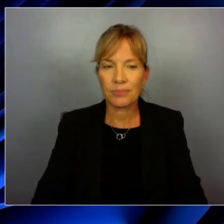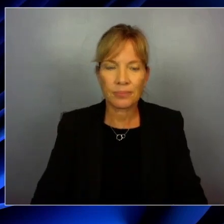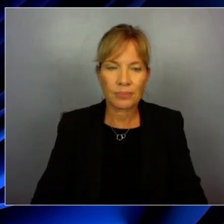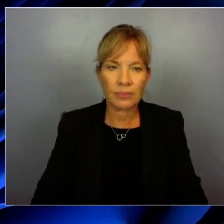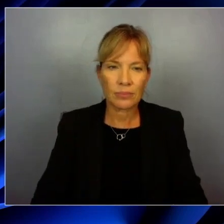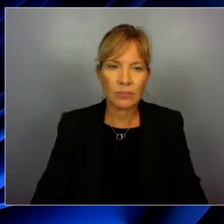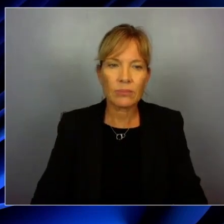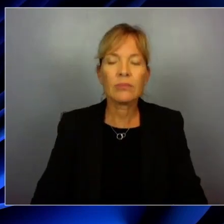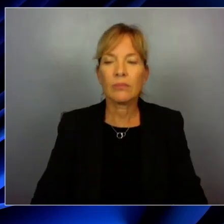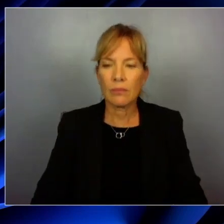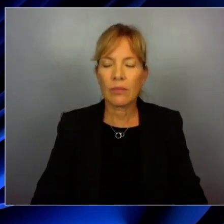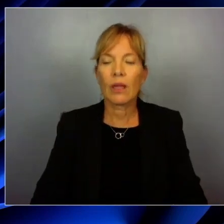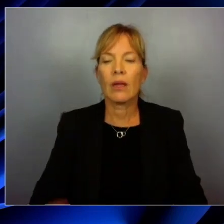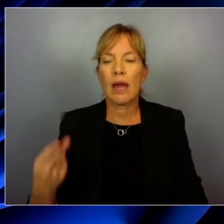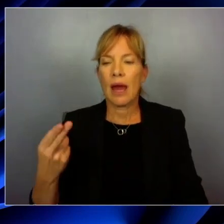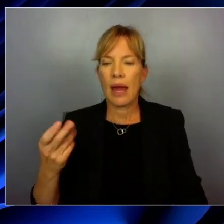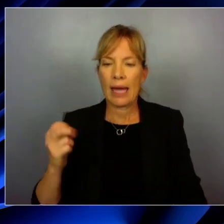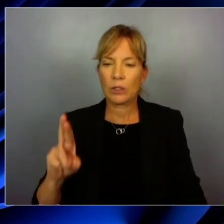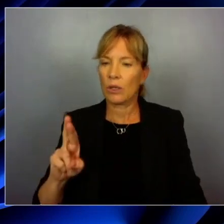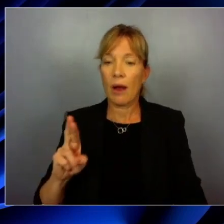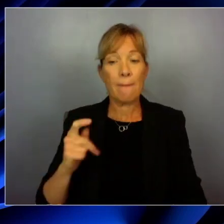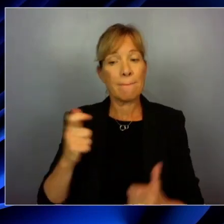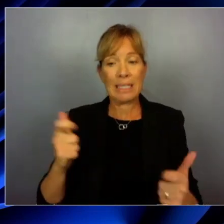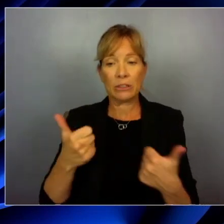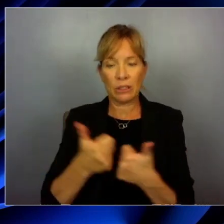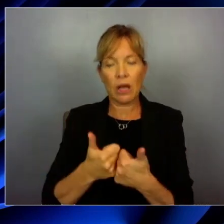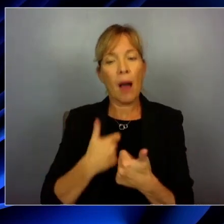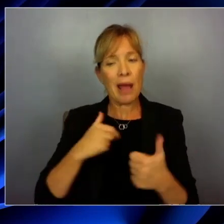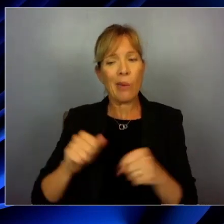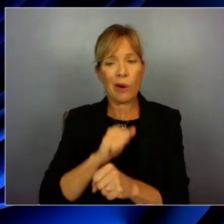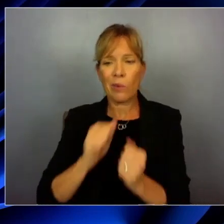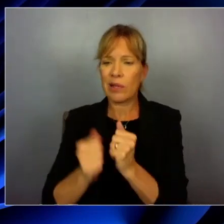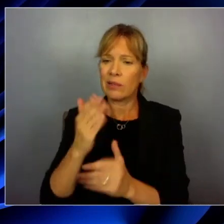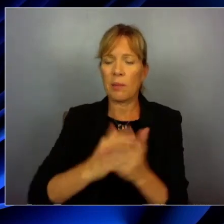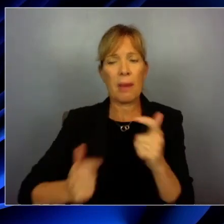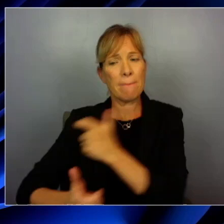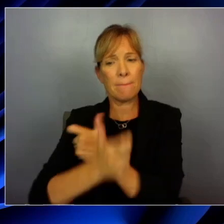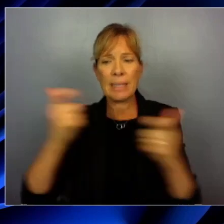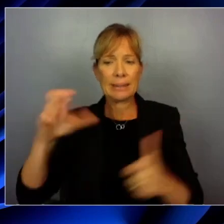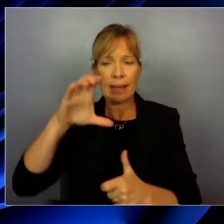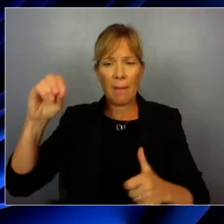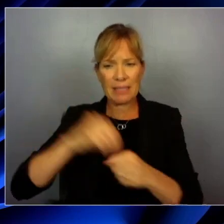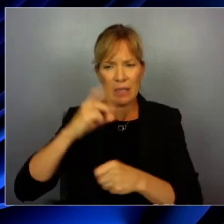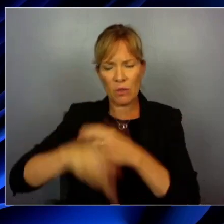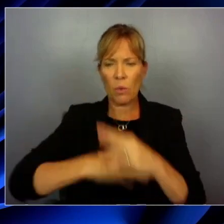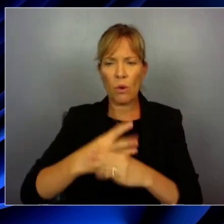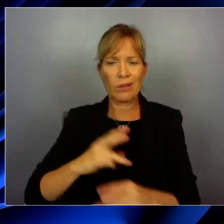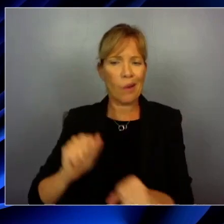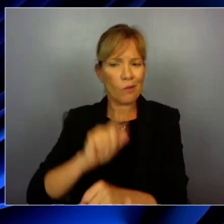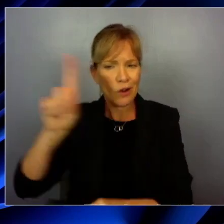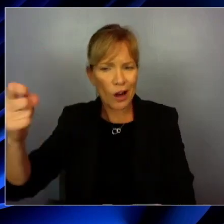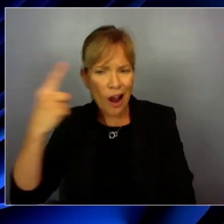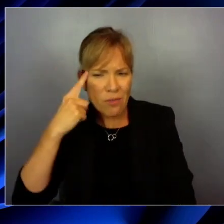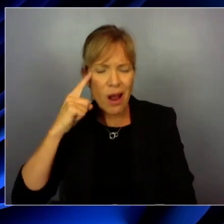one of the biggest challenges you know. I work with some of the biggest employers in the world. I work with governments. I work with the job centers and